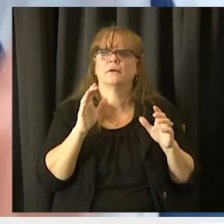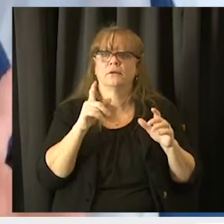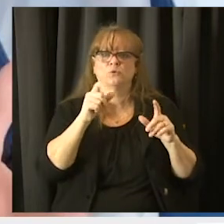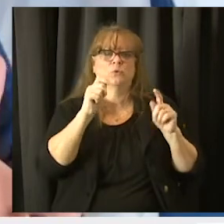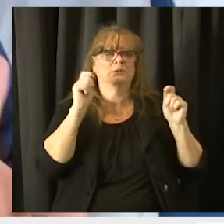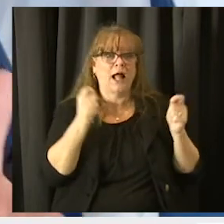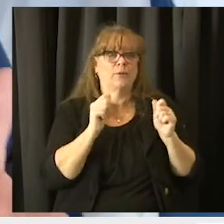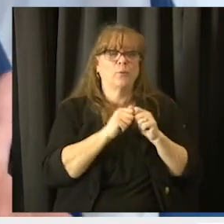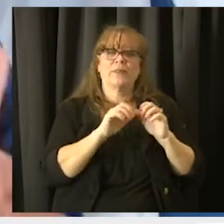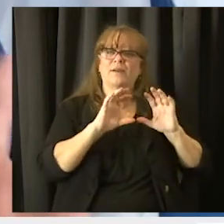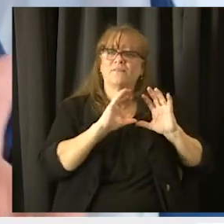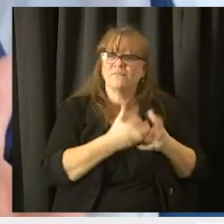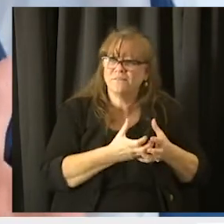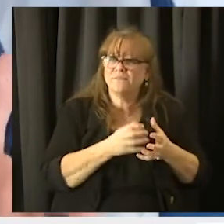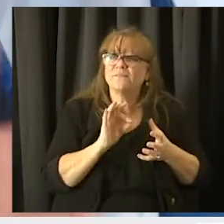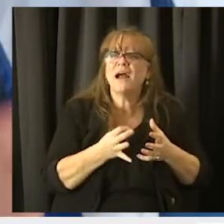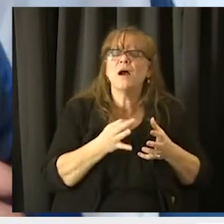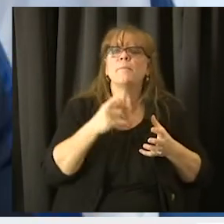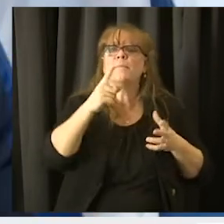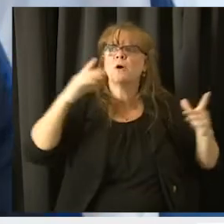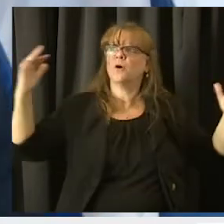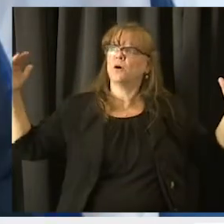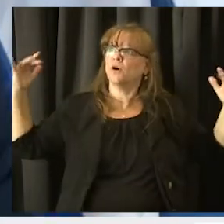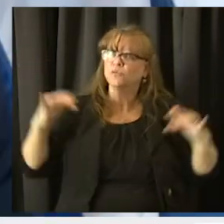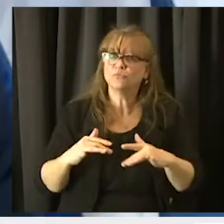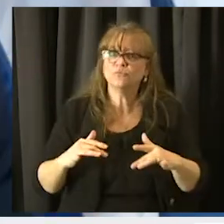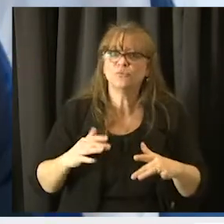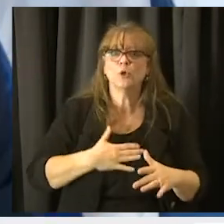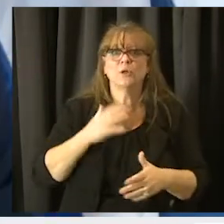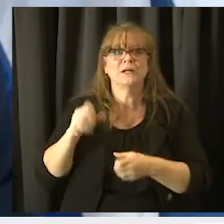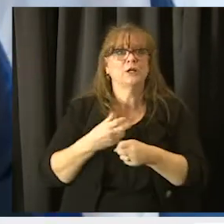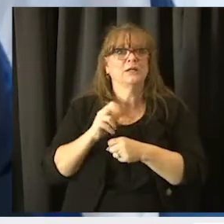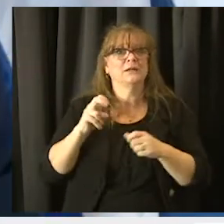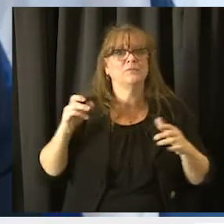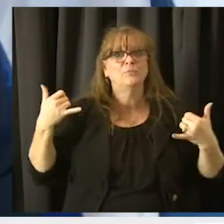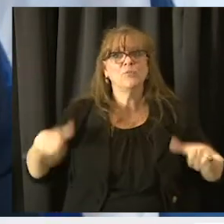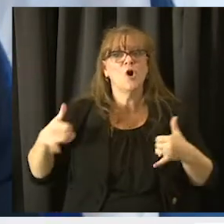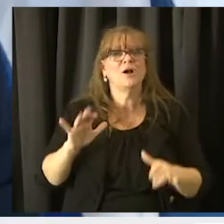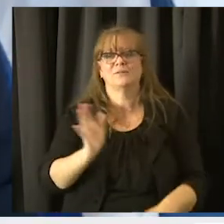jeopardize your life and your loved ones it can set the state backs by weeks you will be able